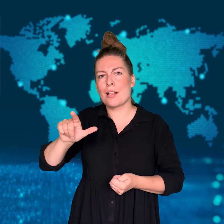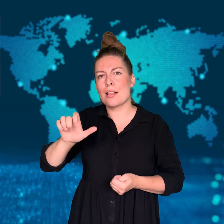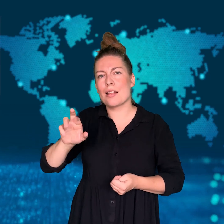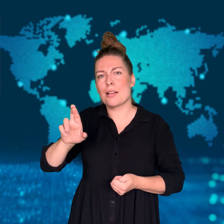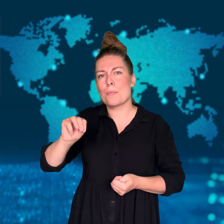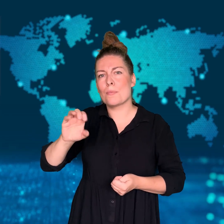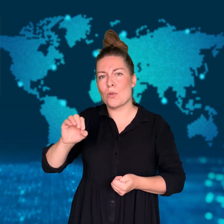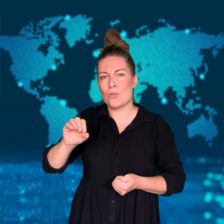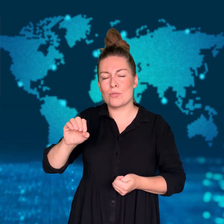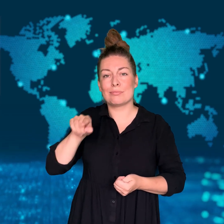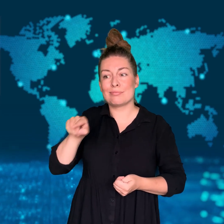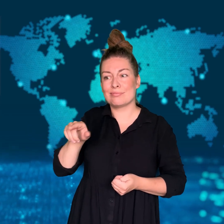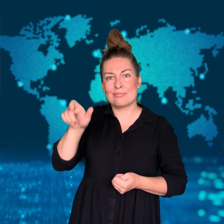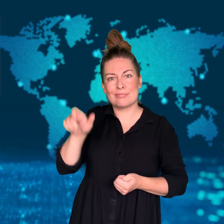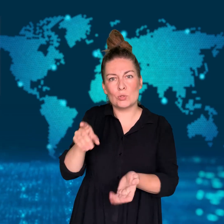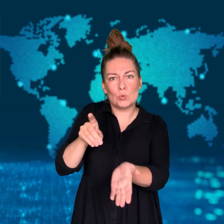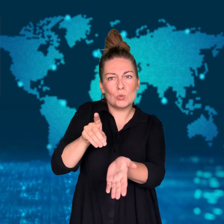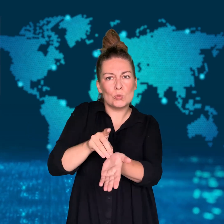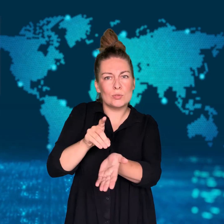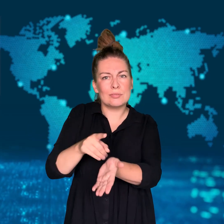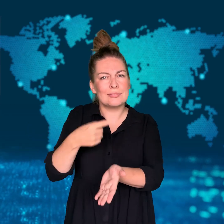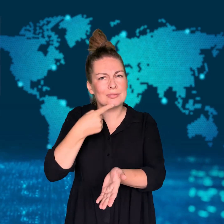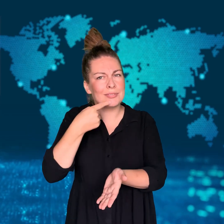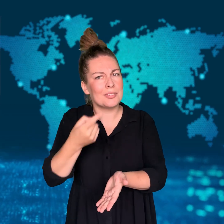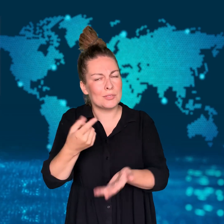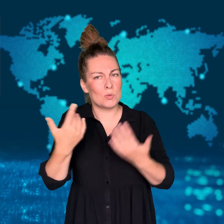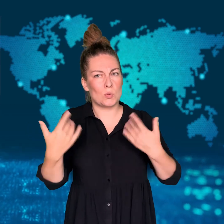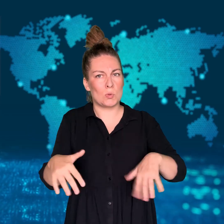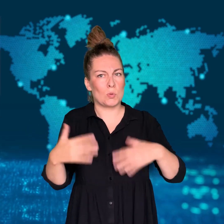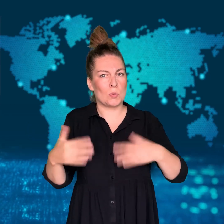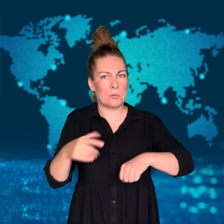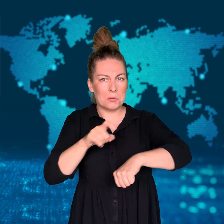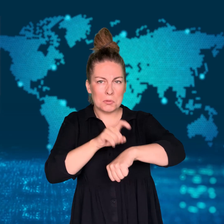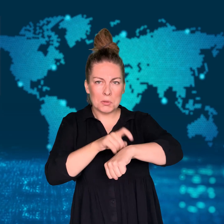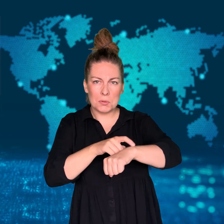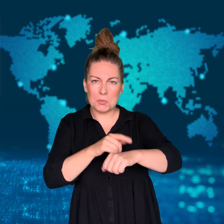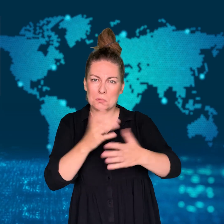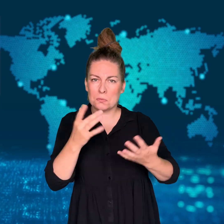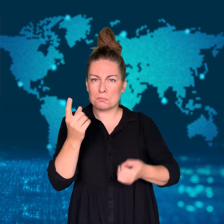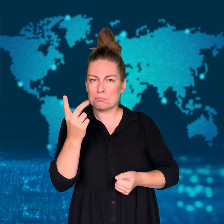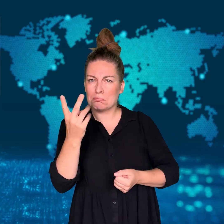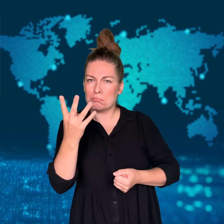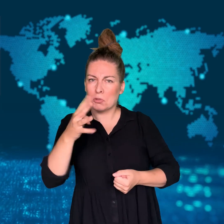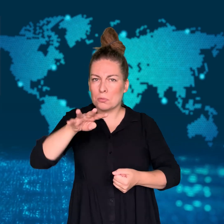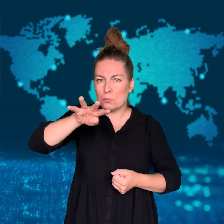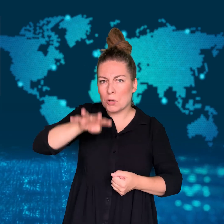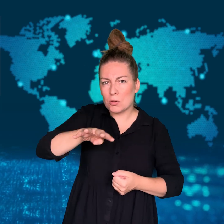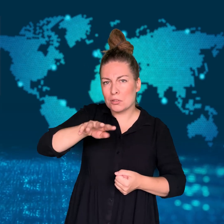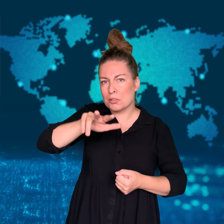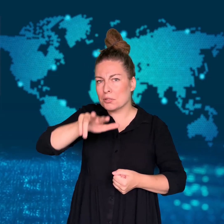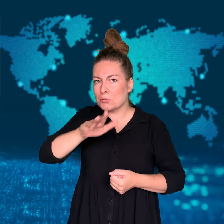A doctor at a clinic in Palermo, taly, said his health had